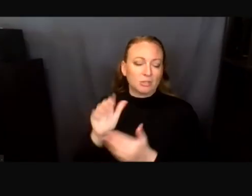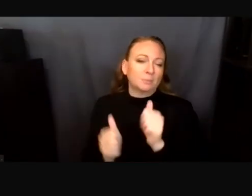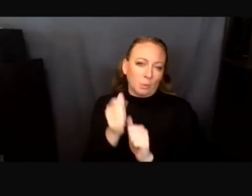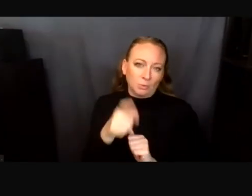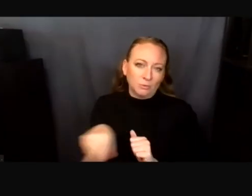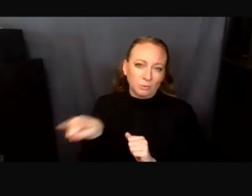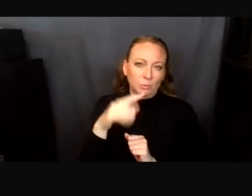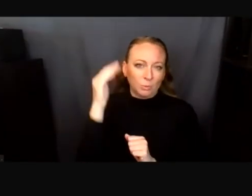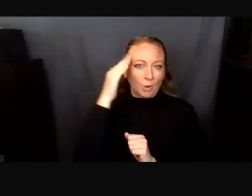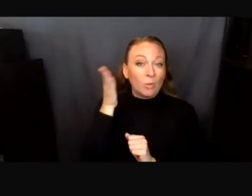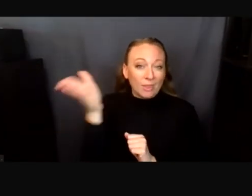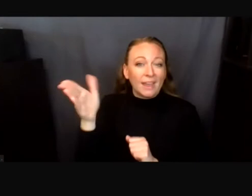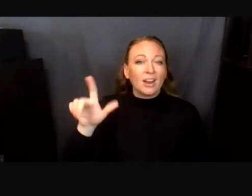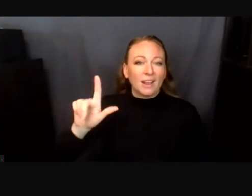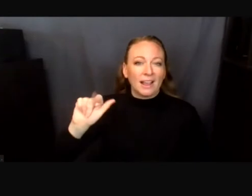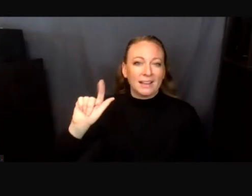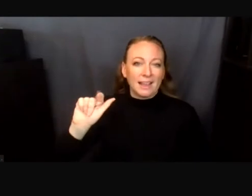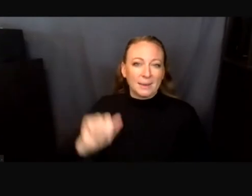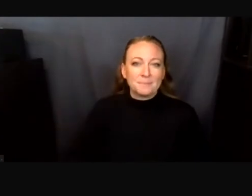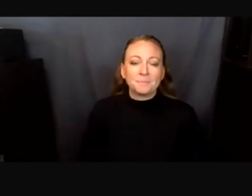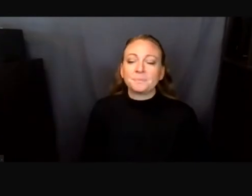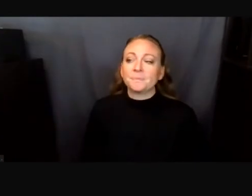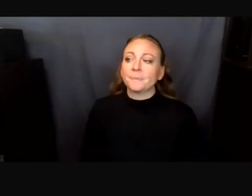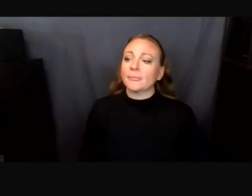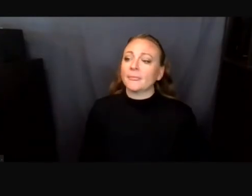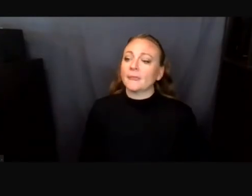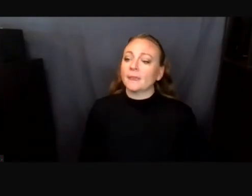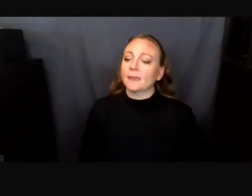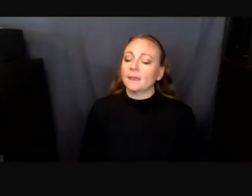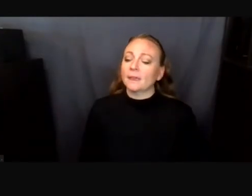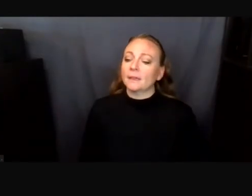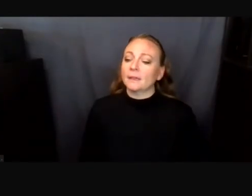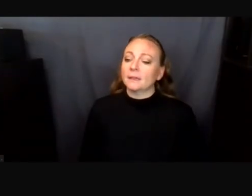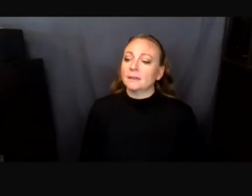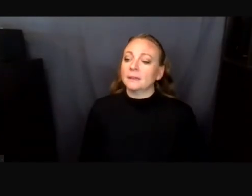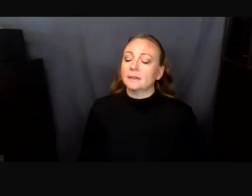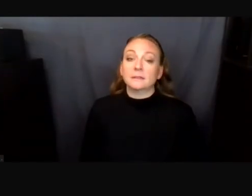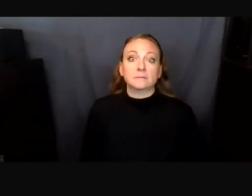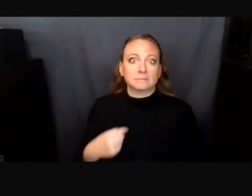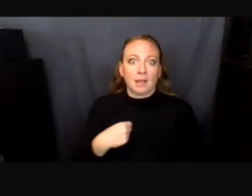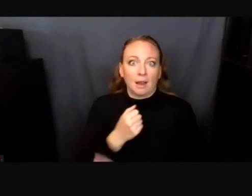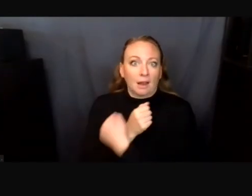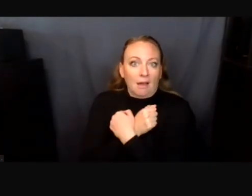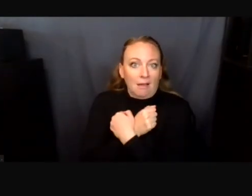they're in Los Angeles. And I loved it there. It was...